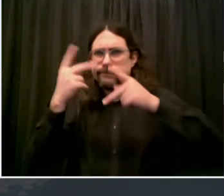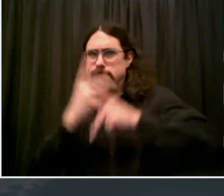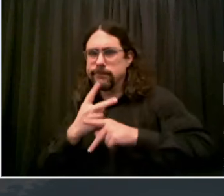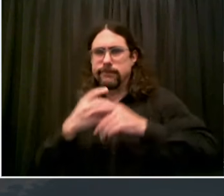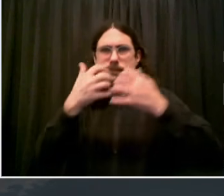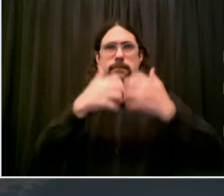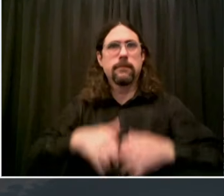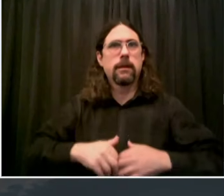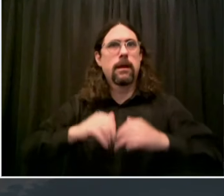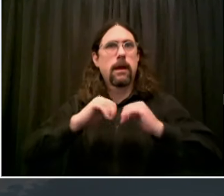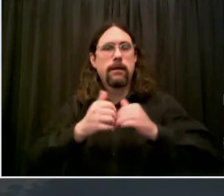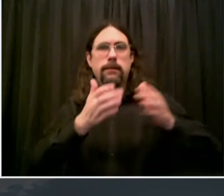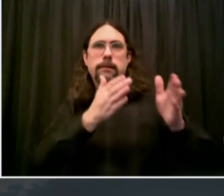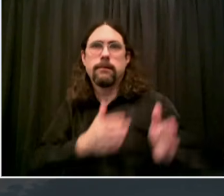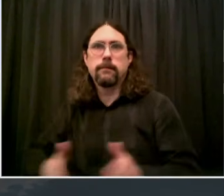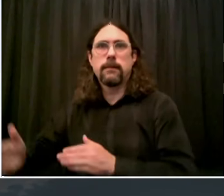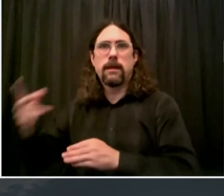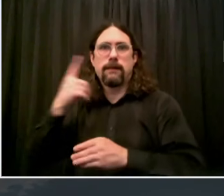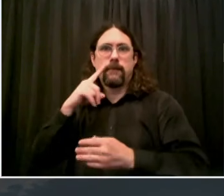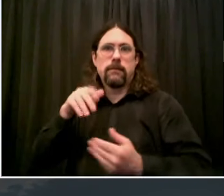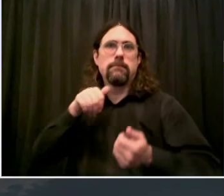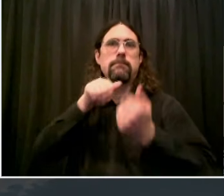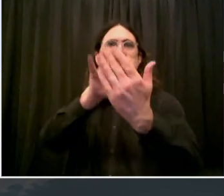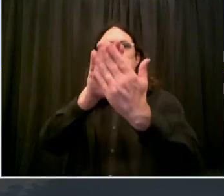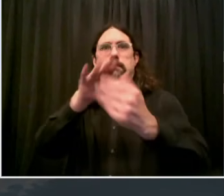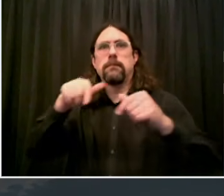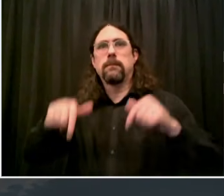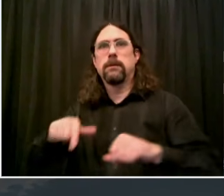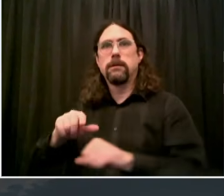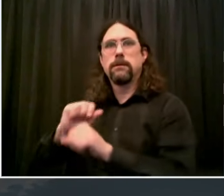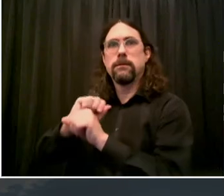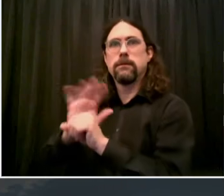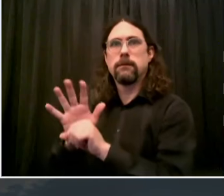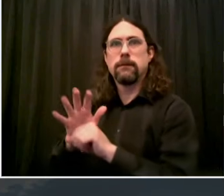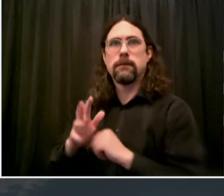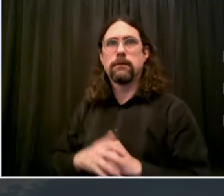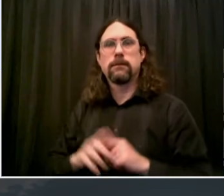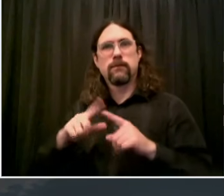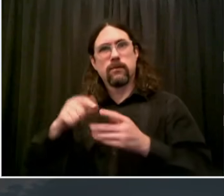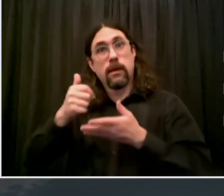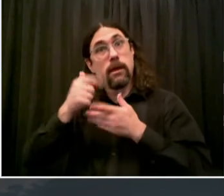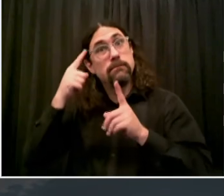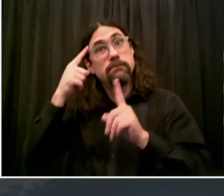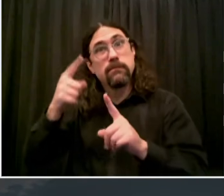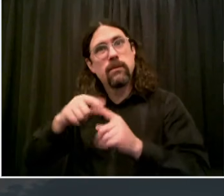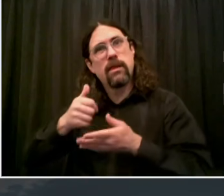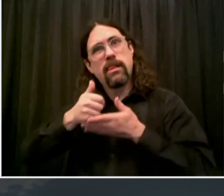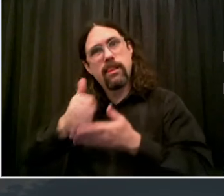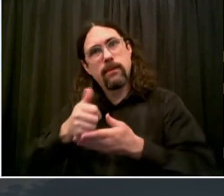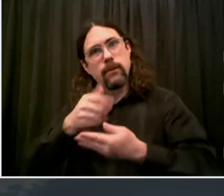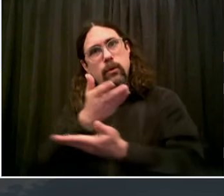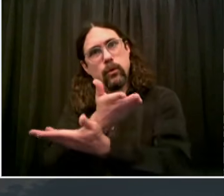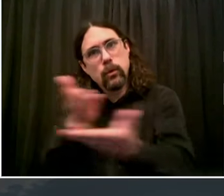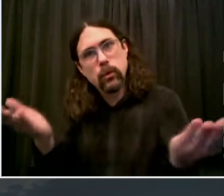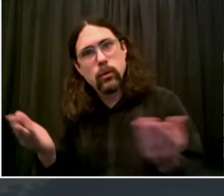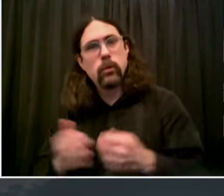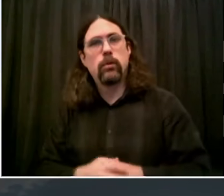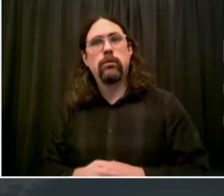PARTNERS WE BROUGHT INTO PLACE. ALL THE WAYS WE'RE TRYING TO HELP YOU AND PROTECT YOU AND NOW WE NEED YOU TO HELP PROTECT